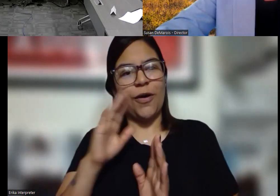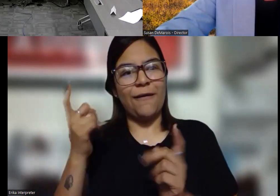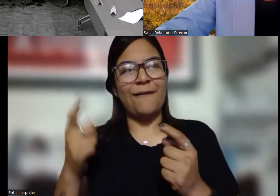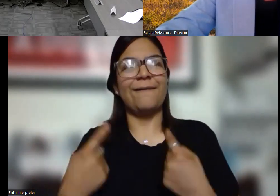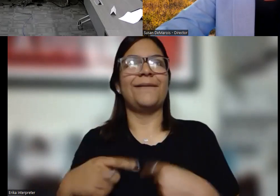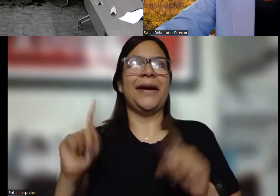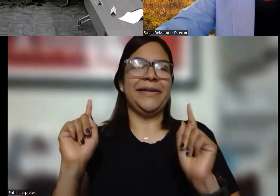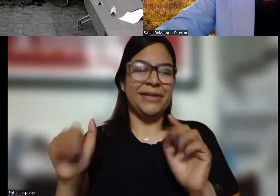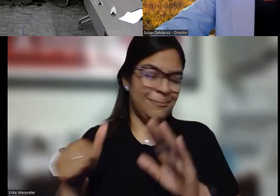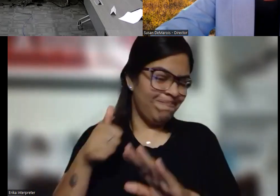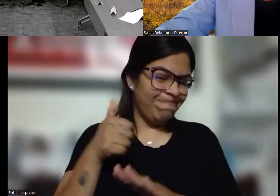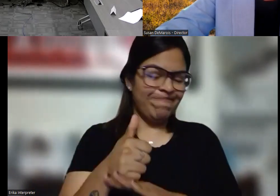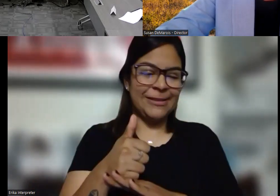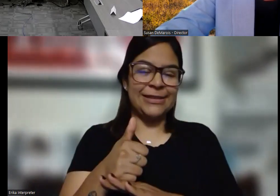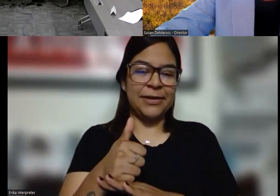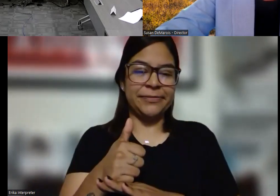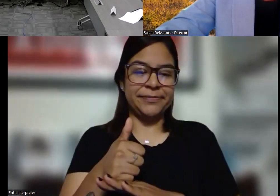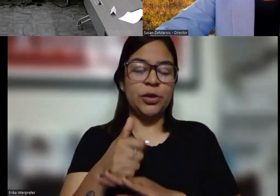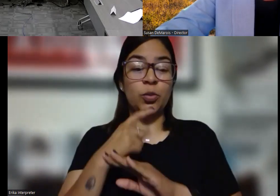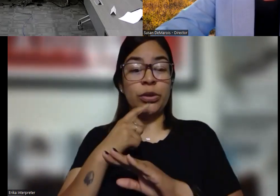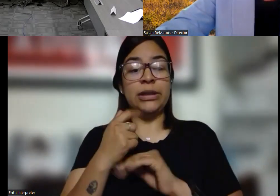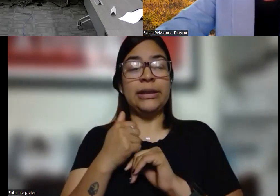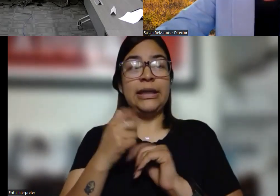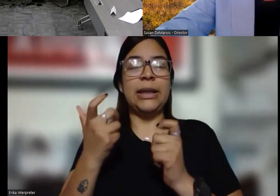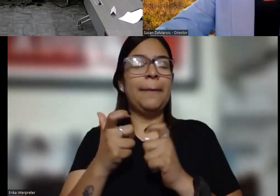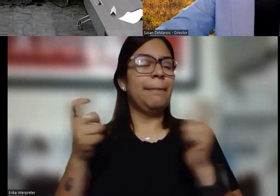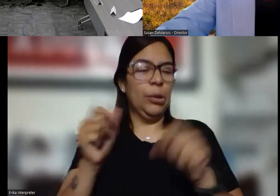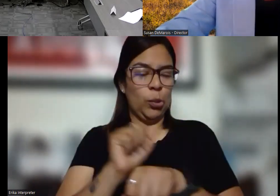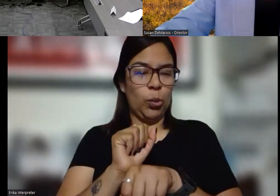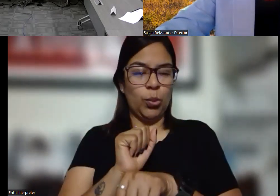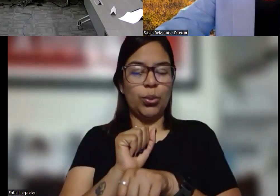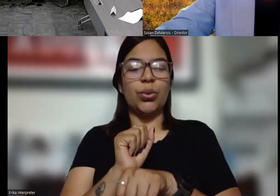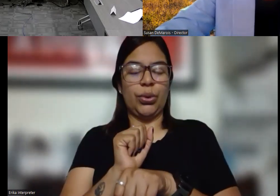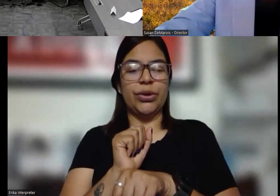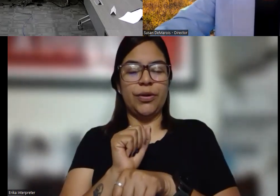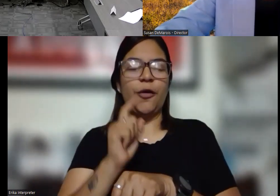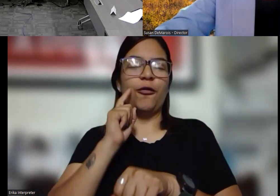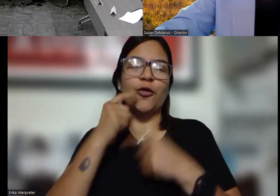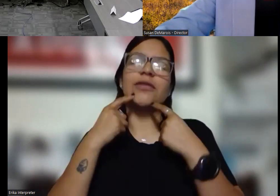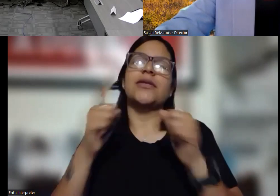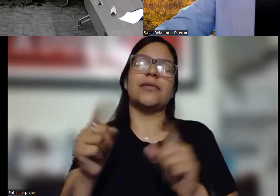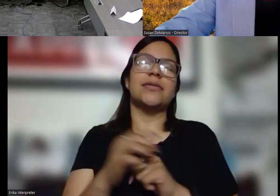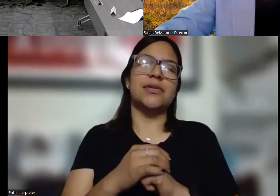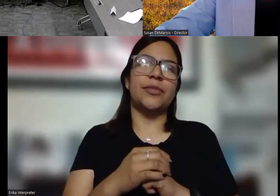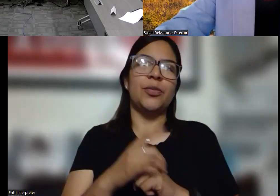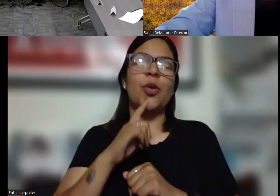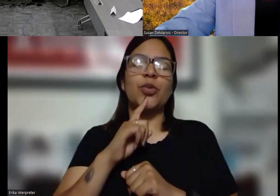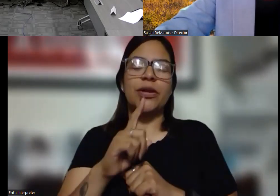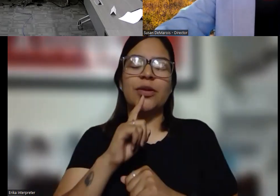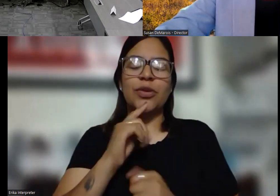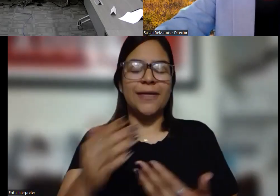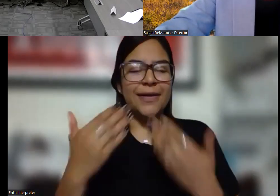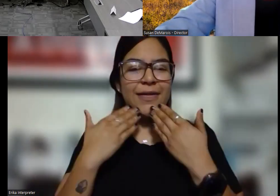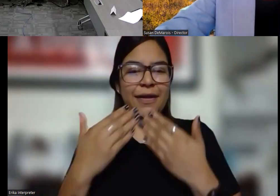this this this bigger and broader work uh up for success and so just deeply appreciate you're uh